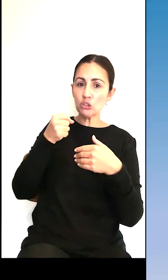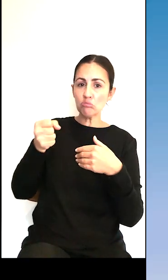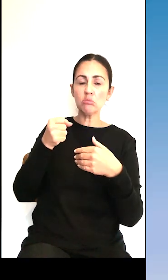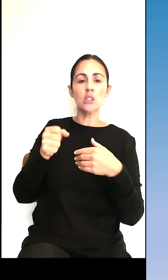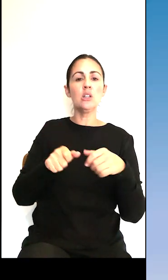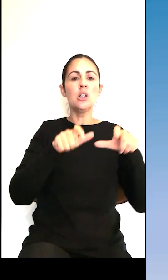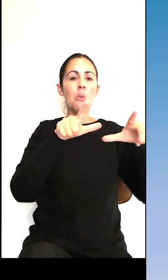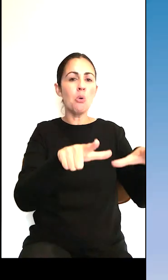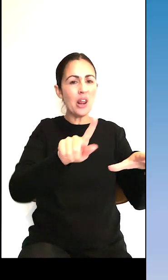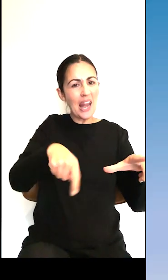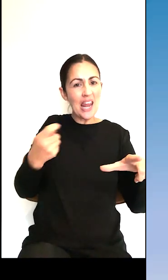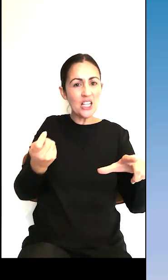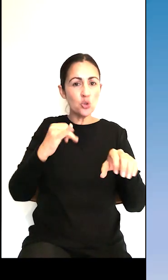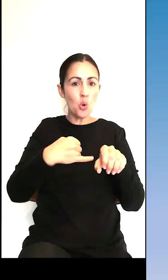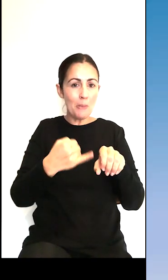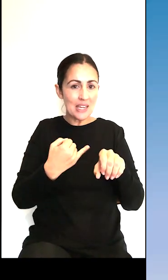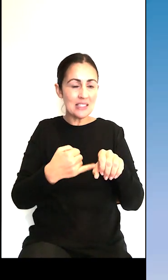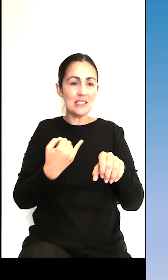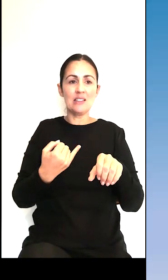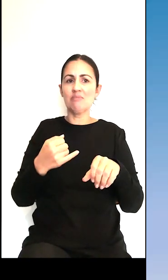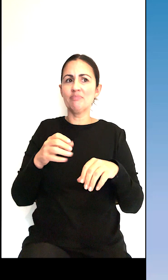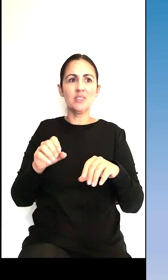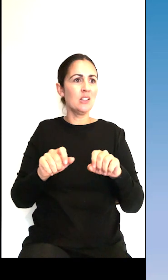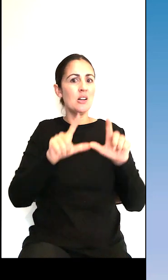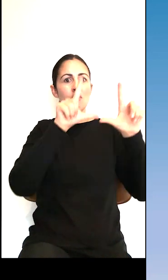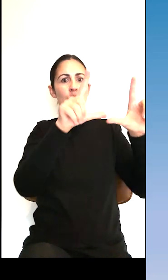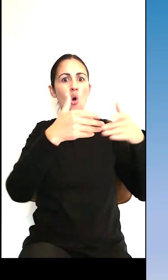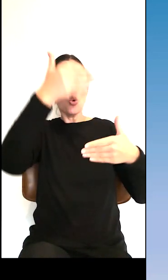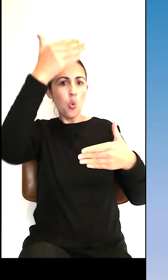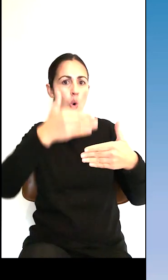putting it near your medication, putting it, putting it somewhere obvious where if a,